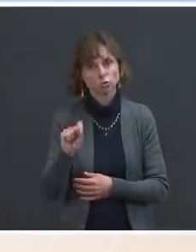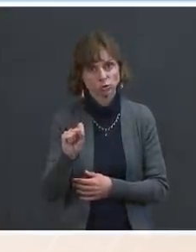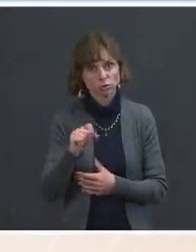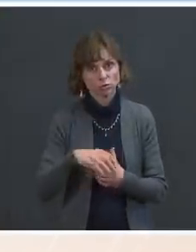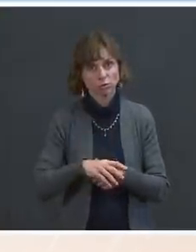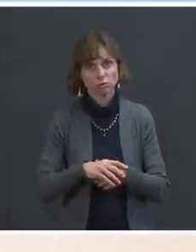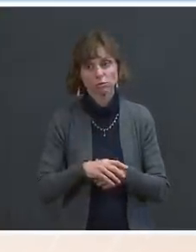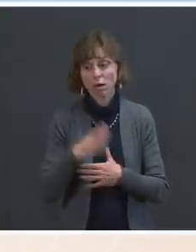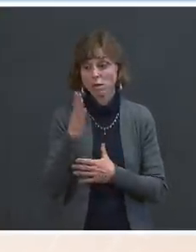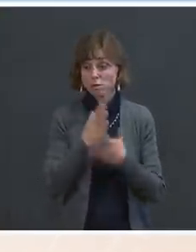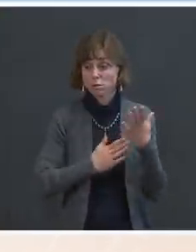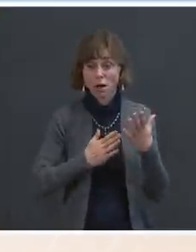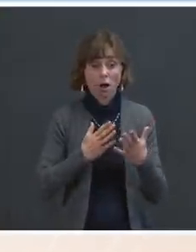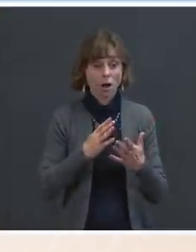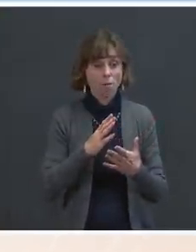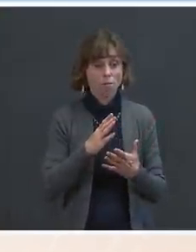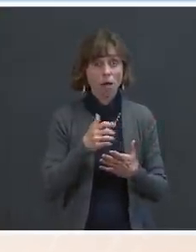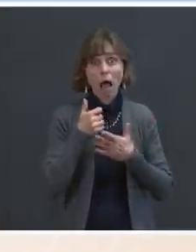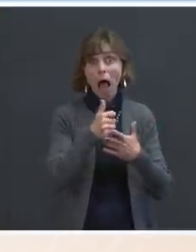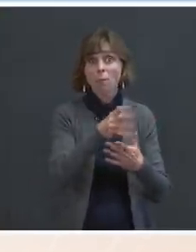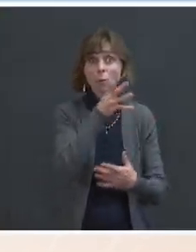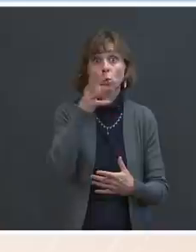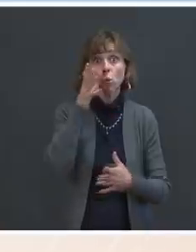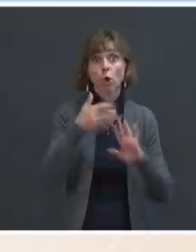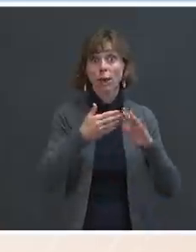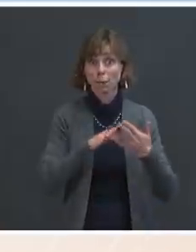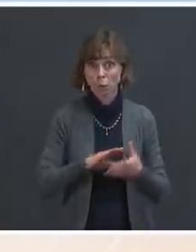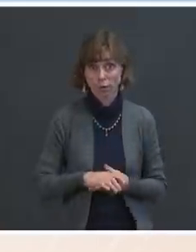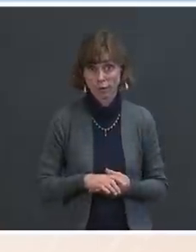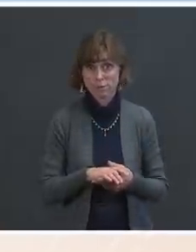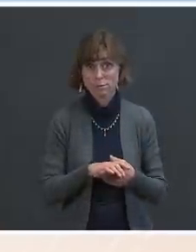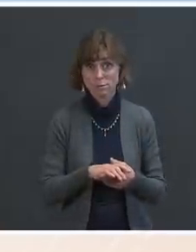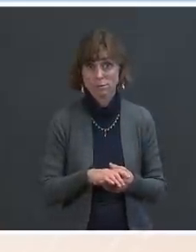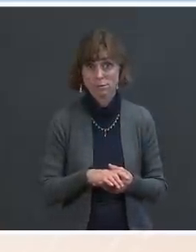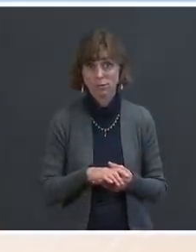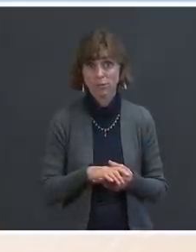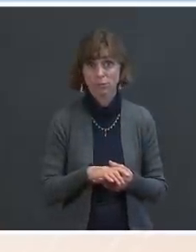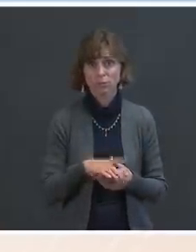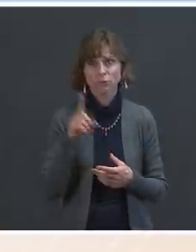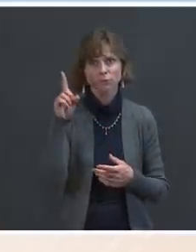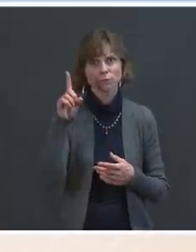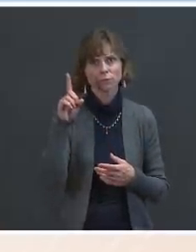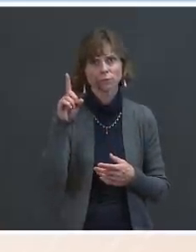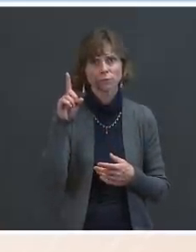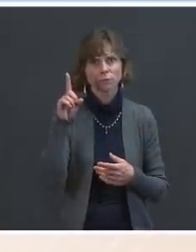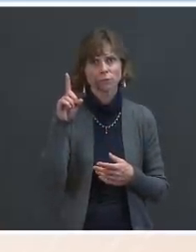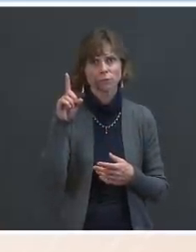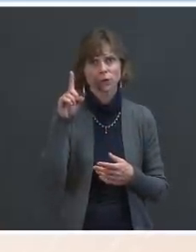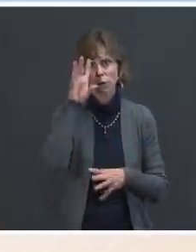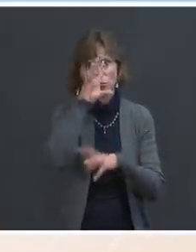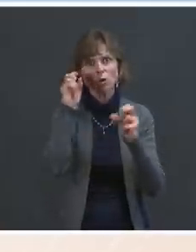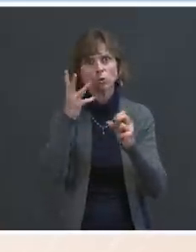relate to helping rural communities. And he wants to ensure that members of his Cabinet are playing key roles there.